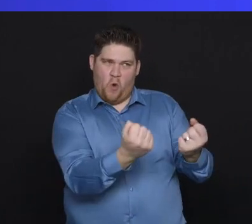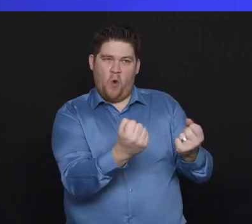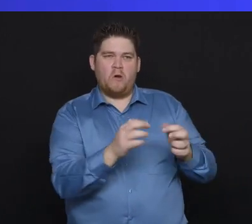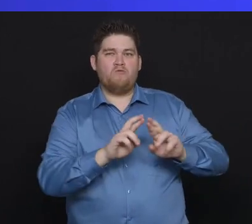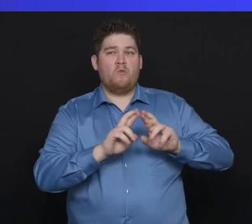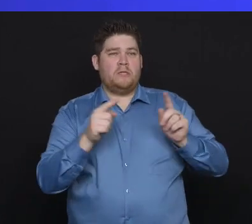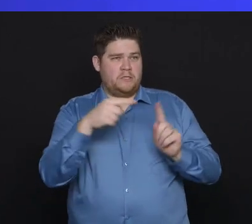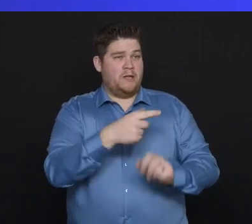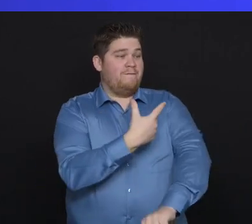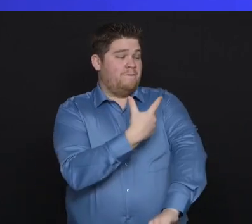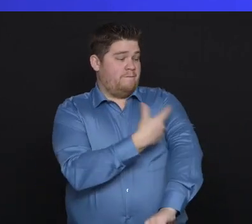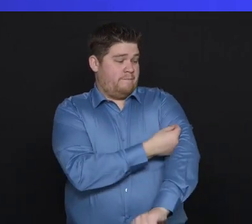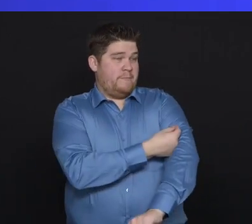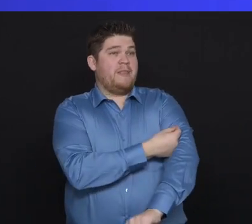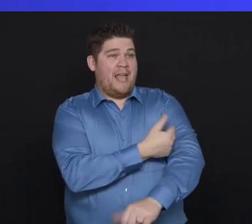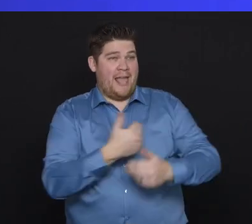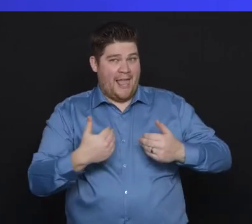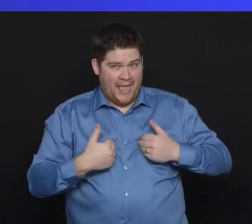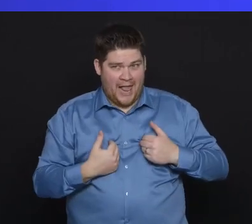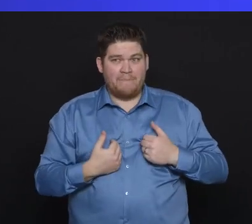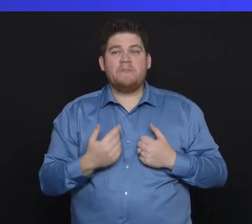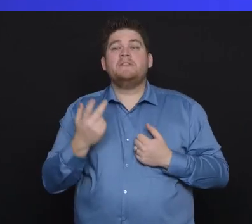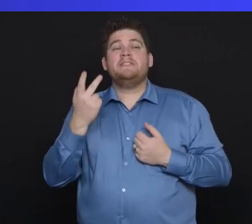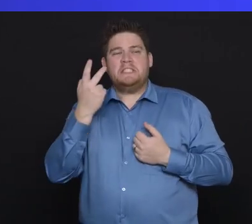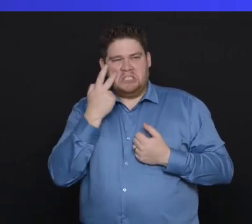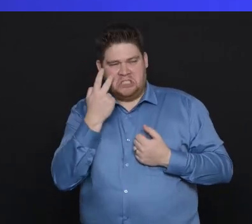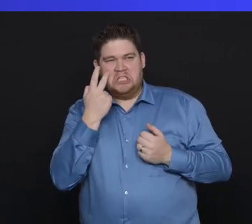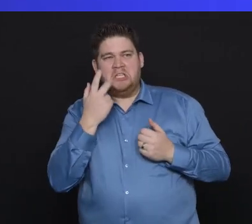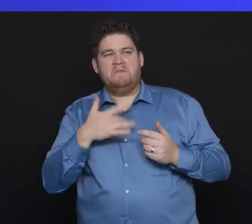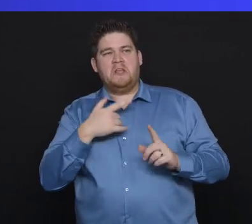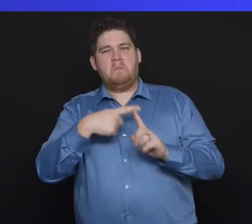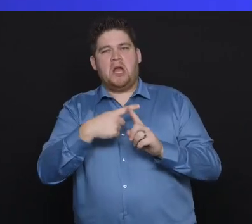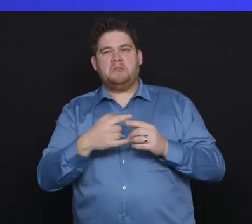families and our communities here in BC.